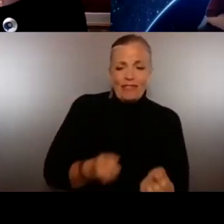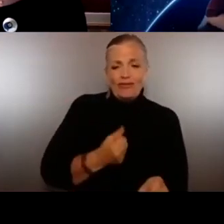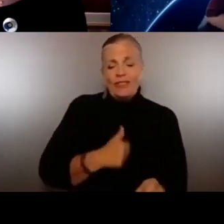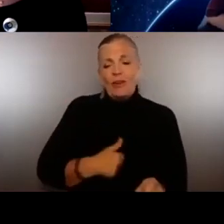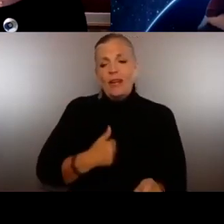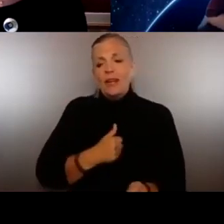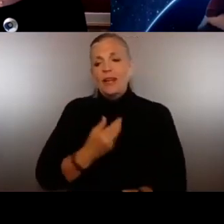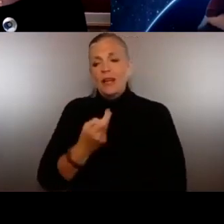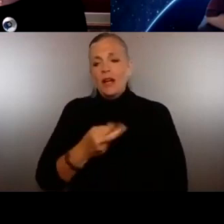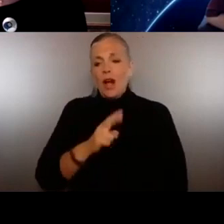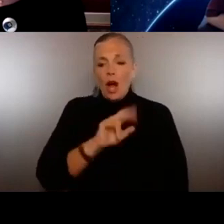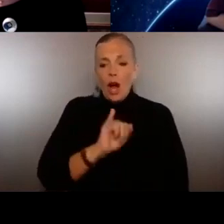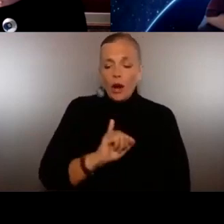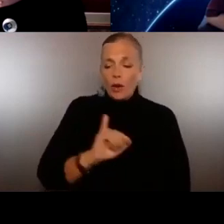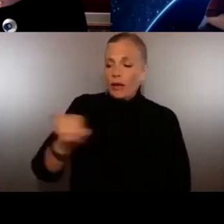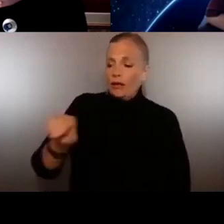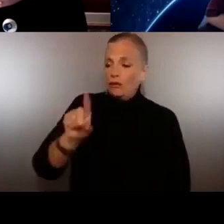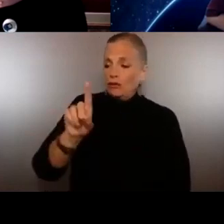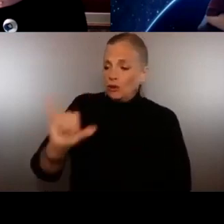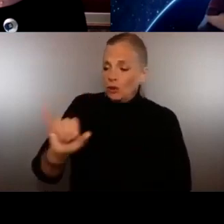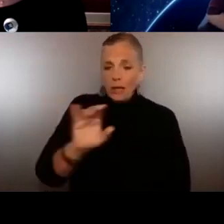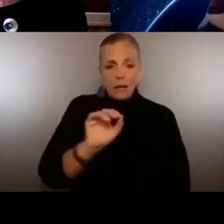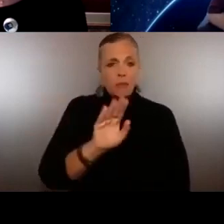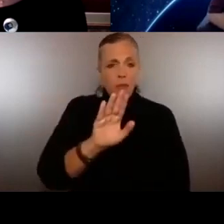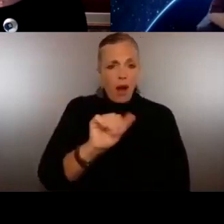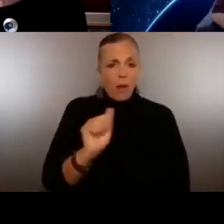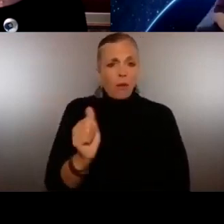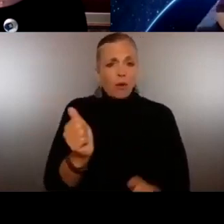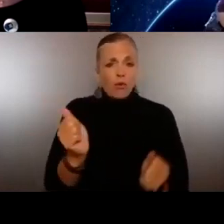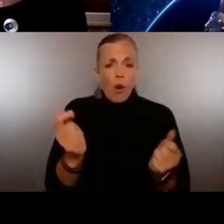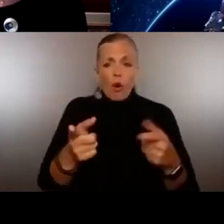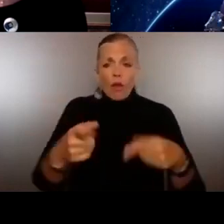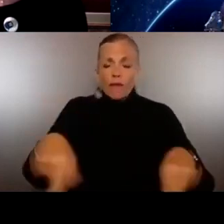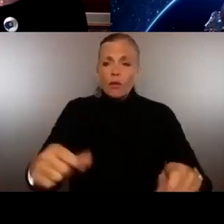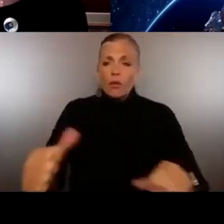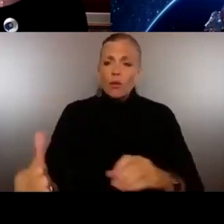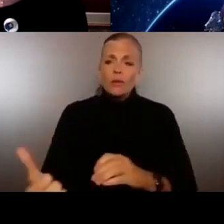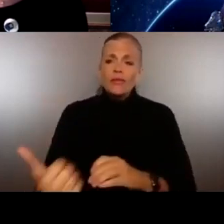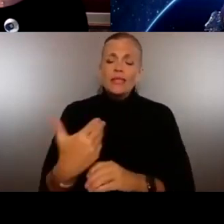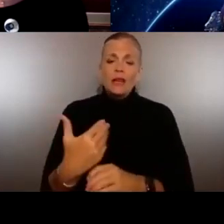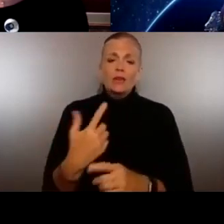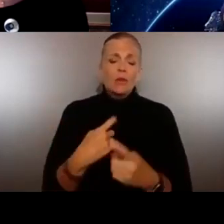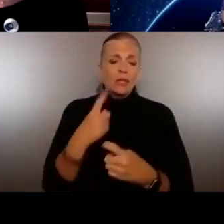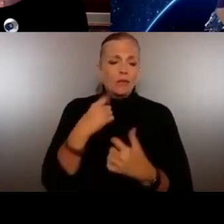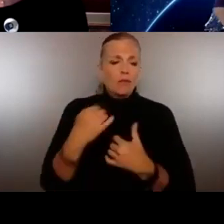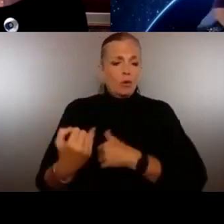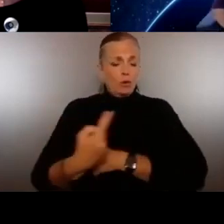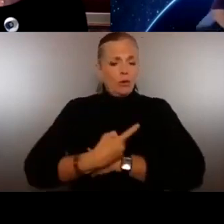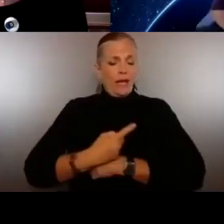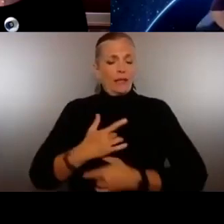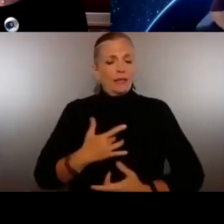and everyone who submitted questions for today's event. I've really enjoyed the discussion.